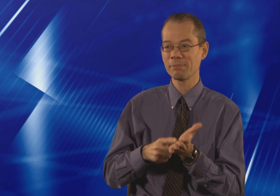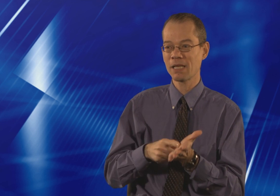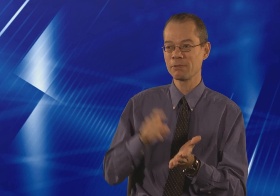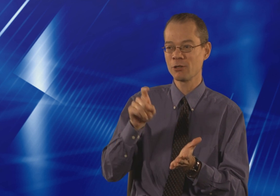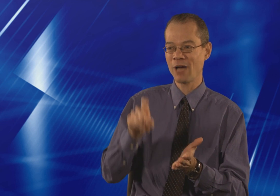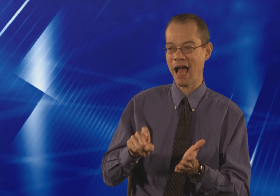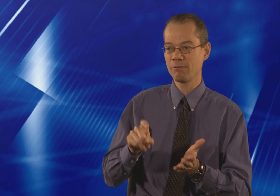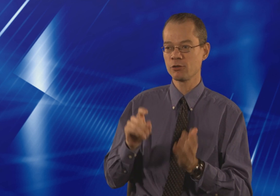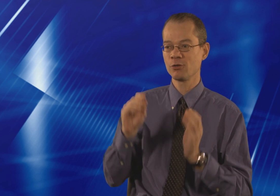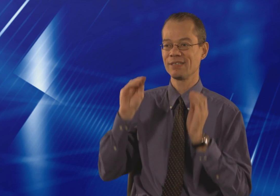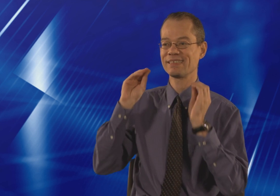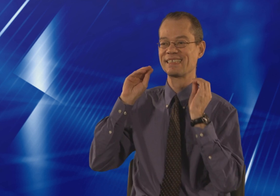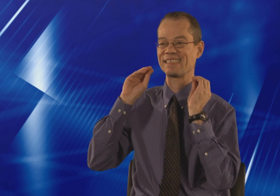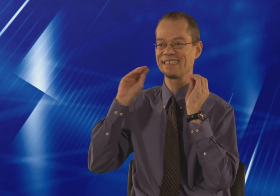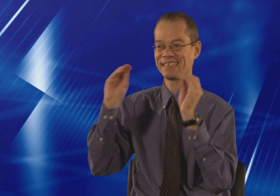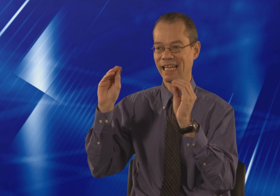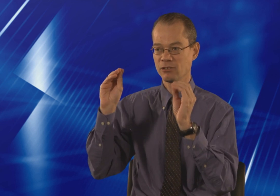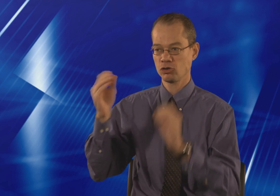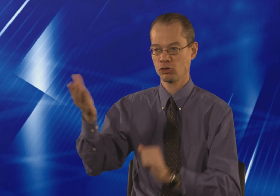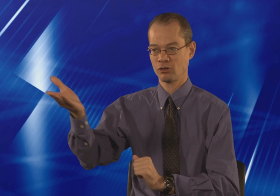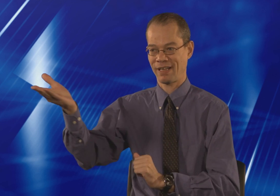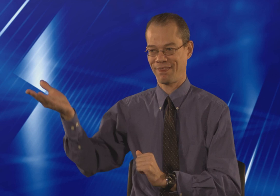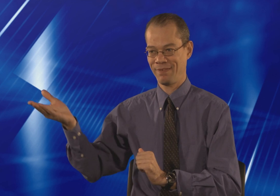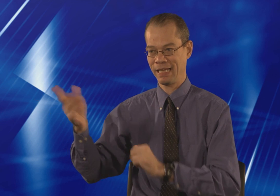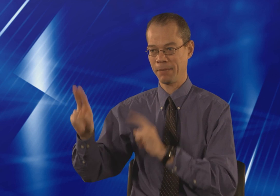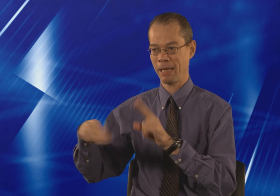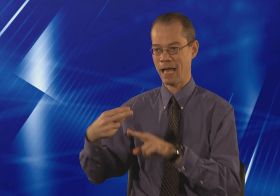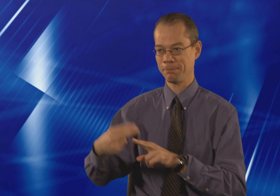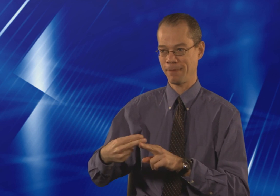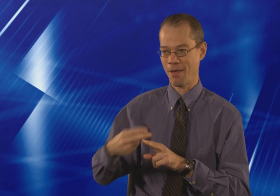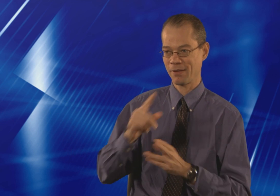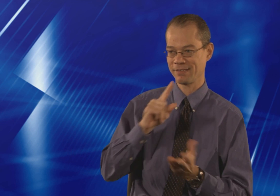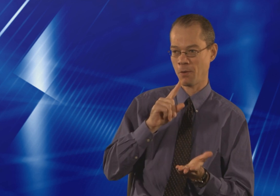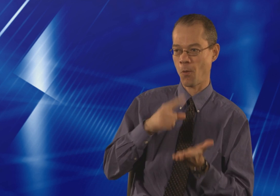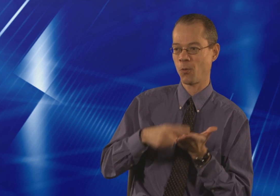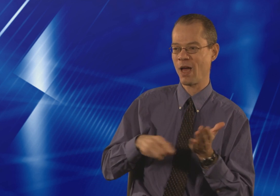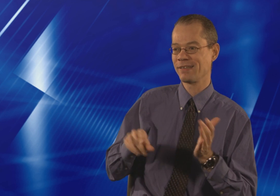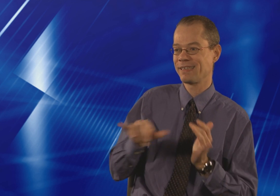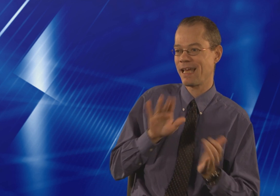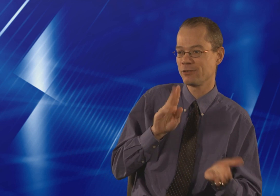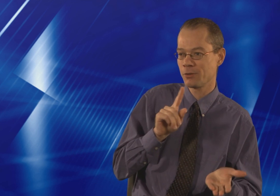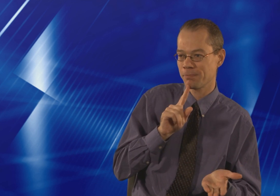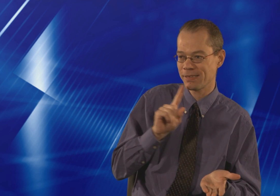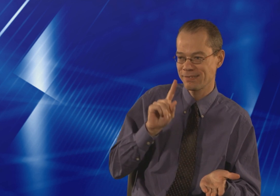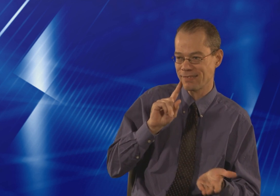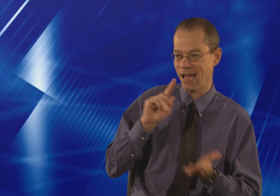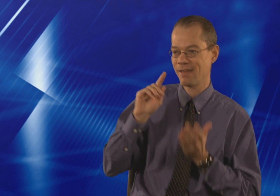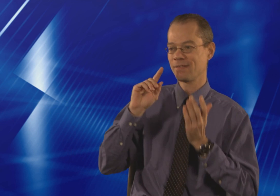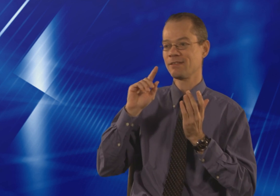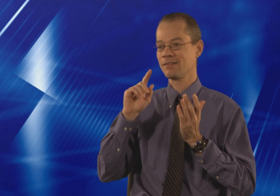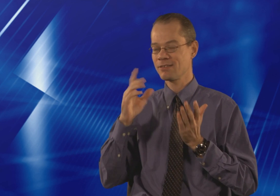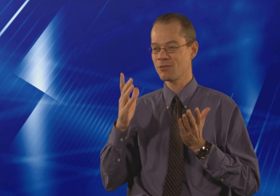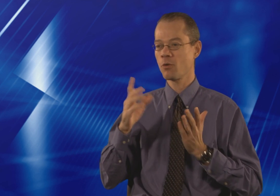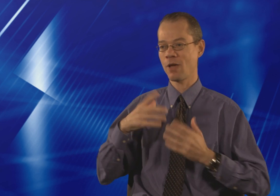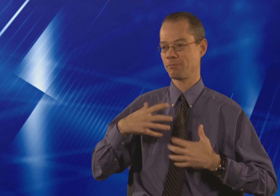So sometimes you have to teach them about what it's like to be deaf.